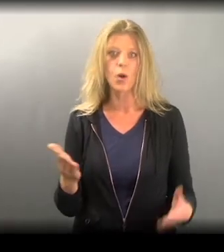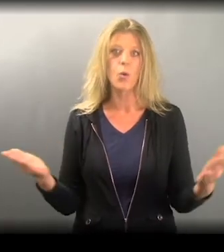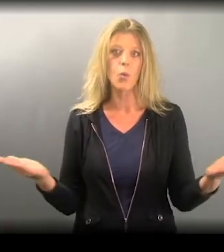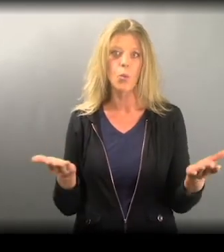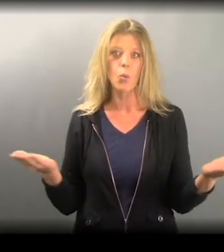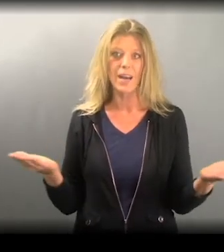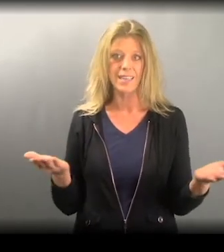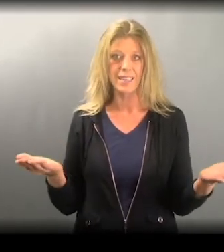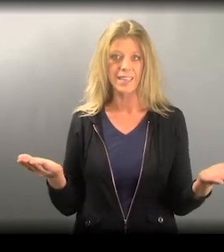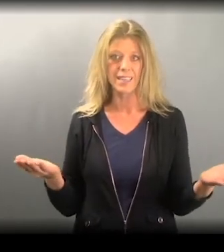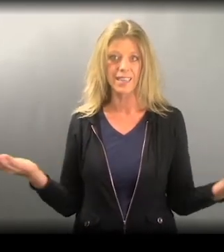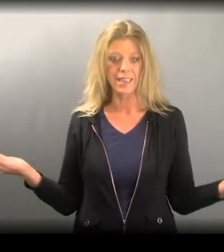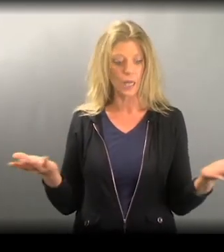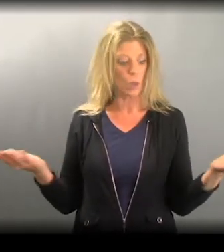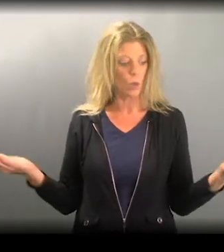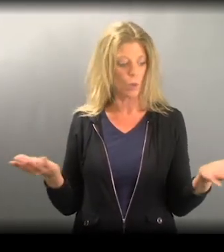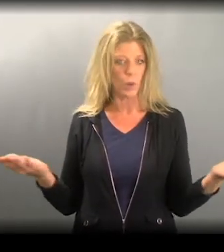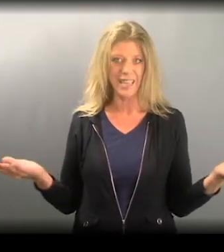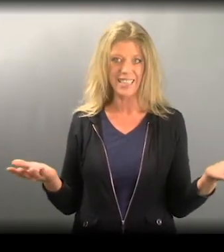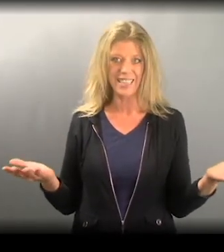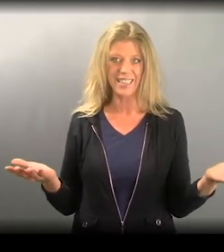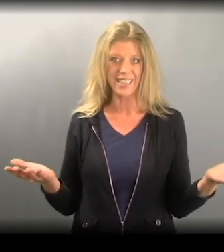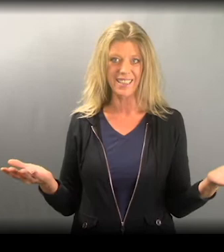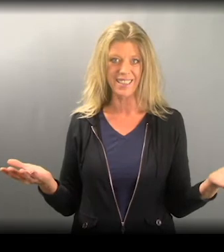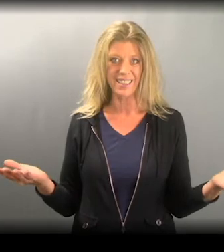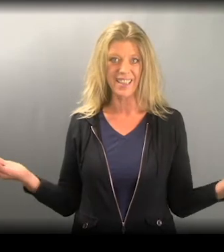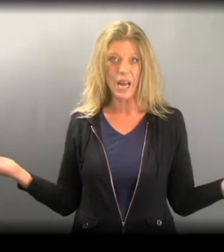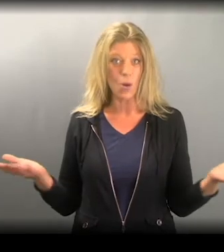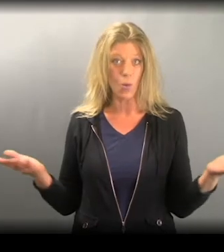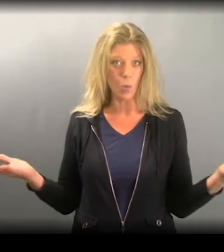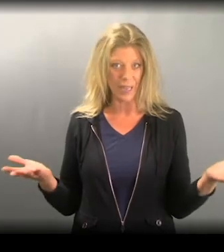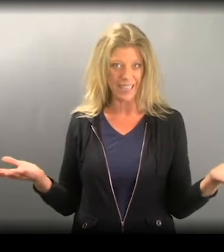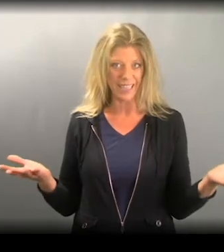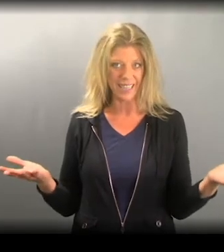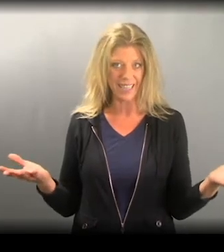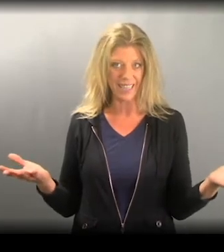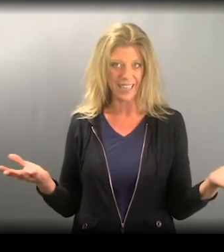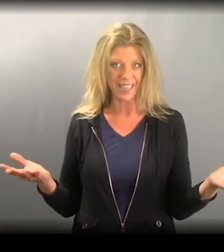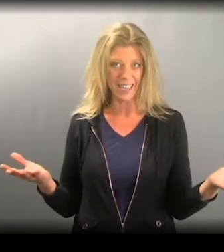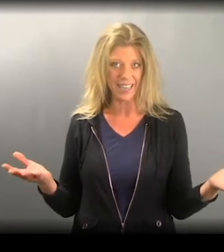WHAT